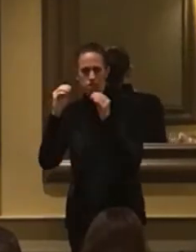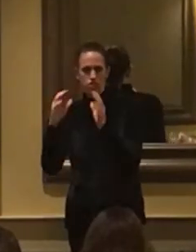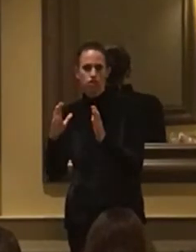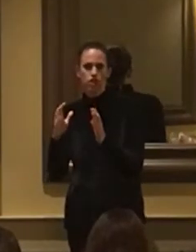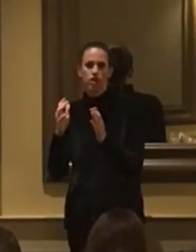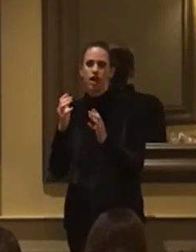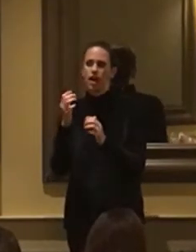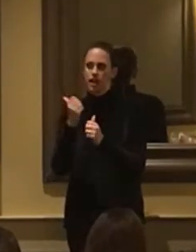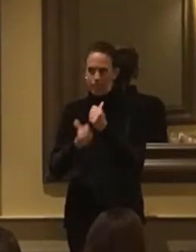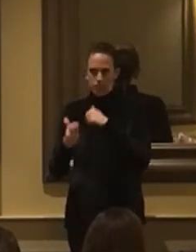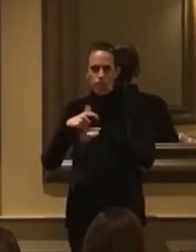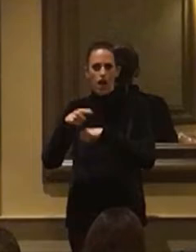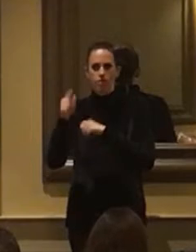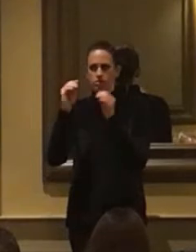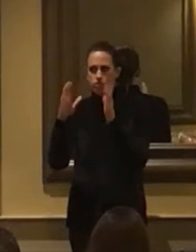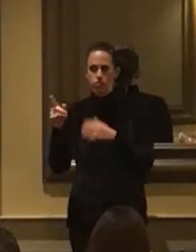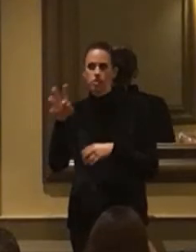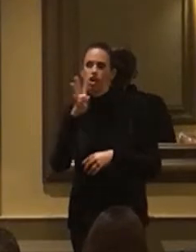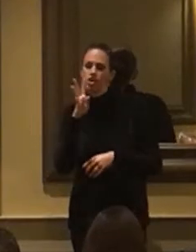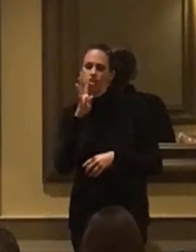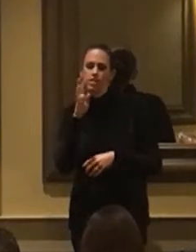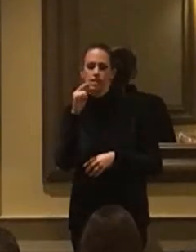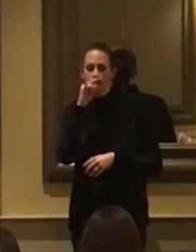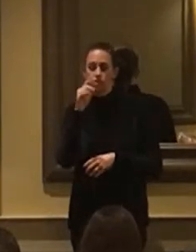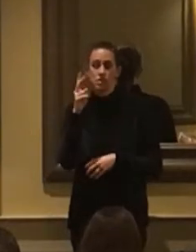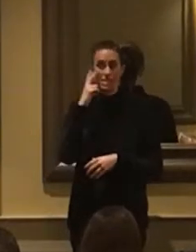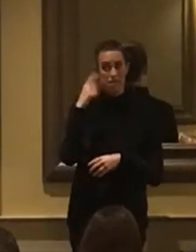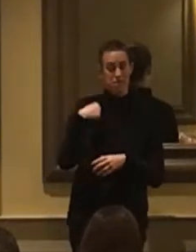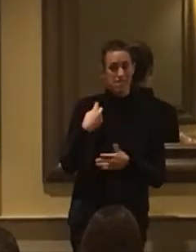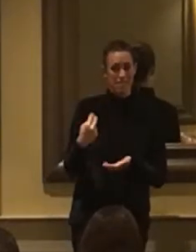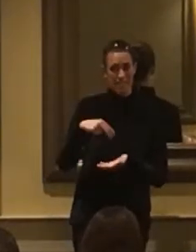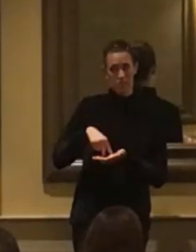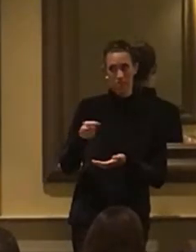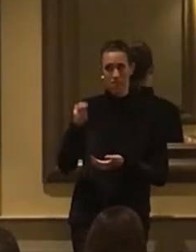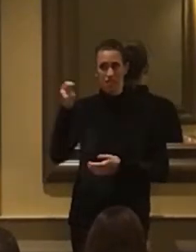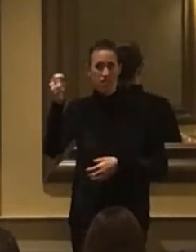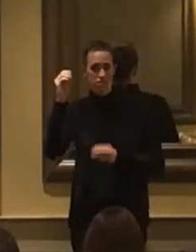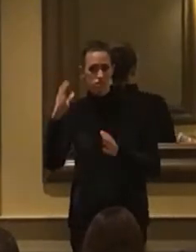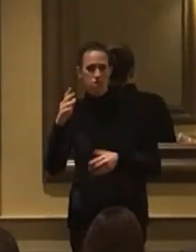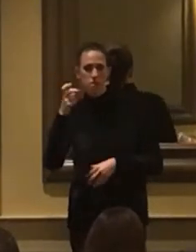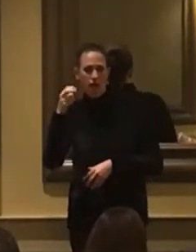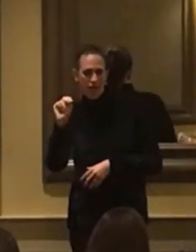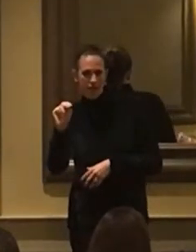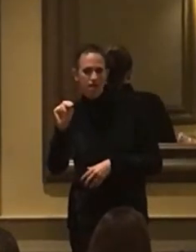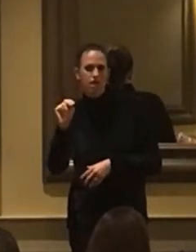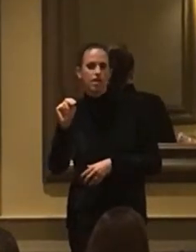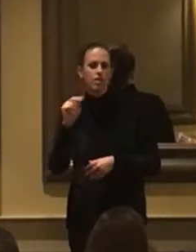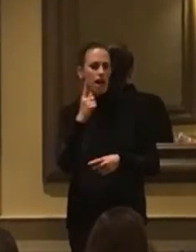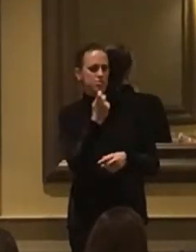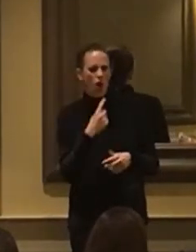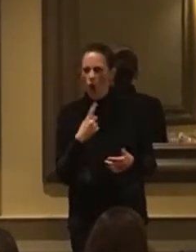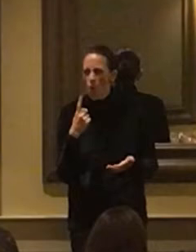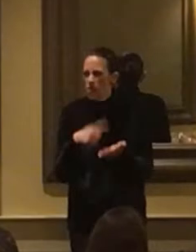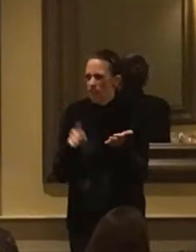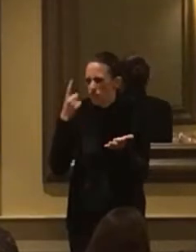And so like the kids would see me standing up and always ask questions like, Oh, what's that for? What's that tape for? Oh it's to help me hear.